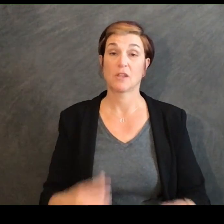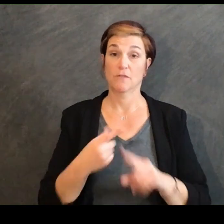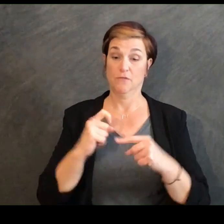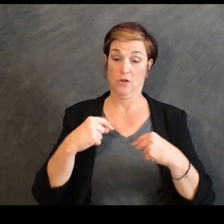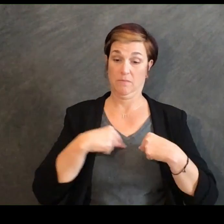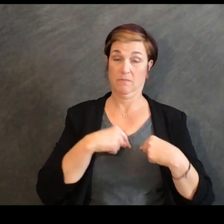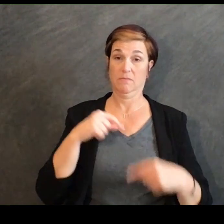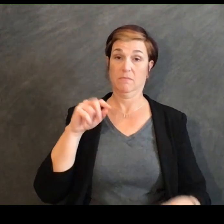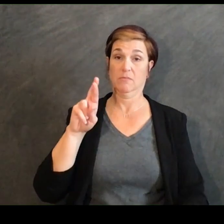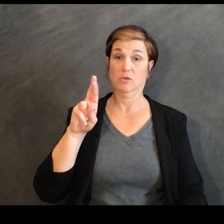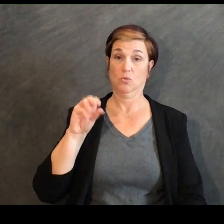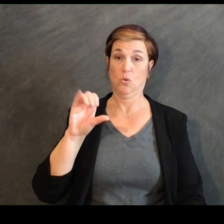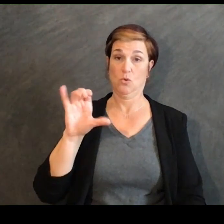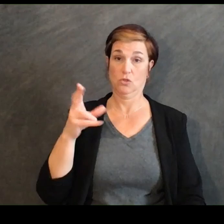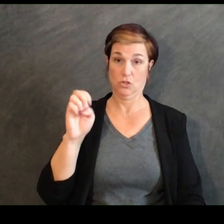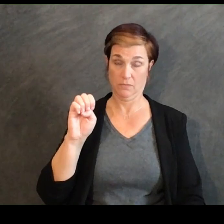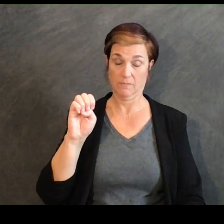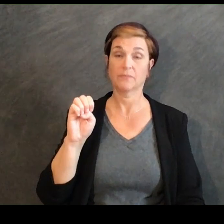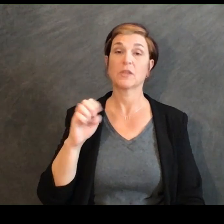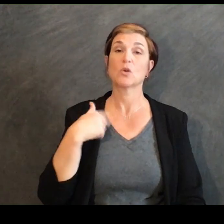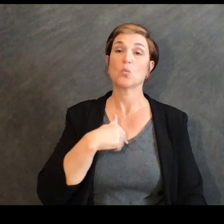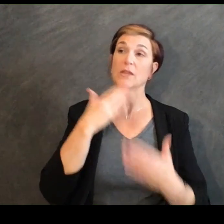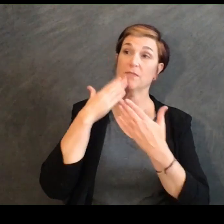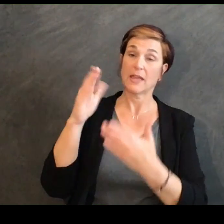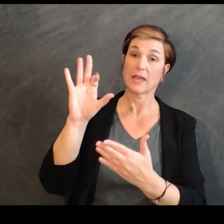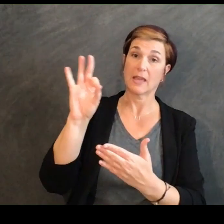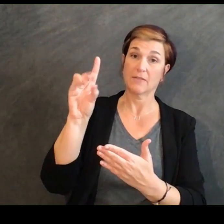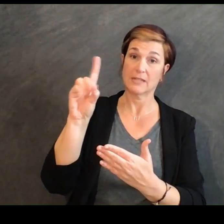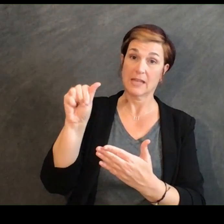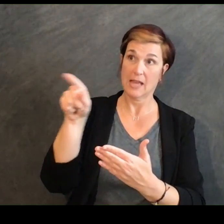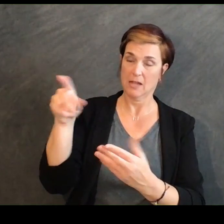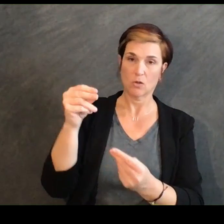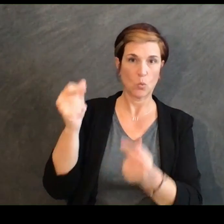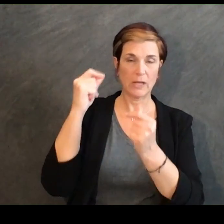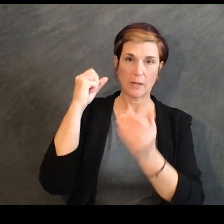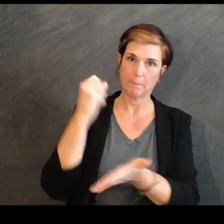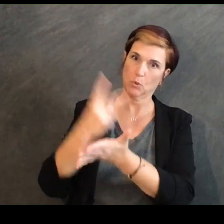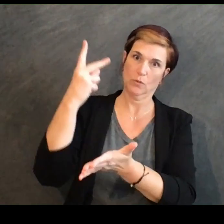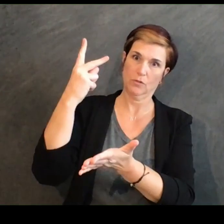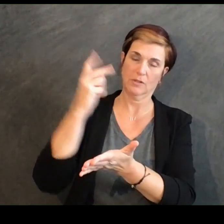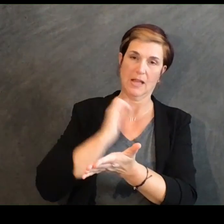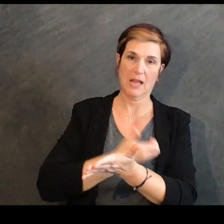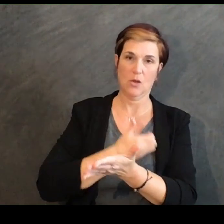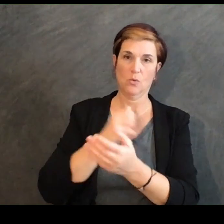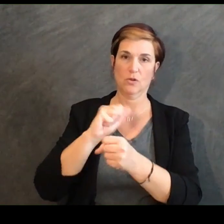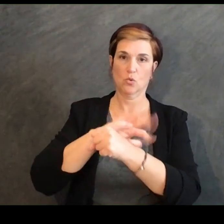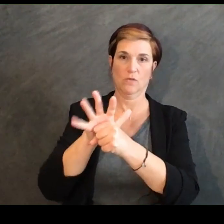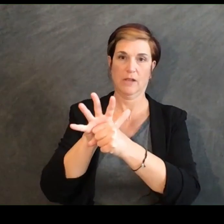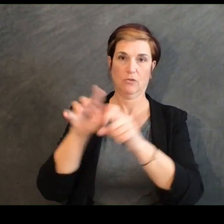want to thank the FDA for their rapid approval of our coronavirus tests we